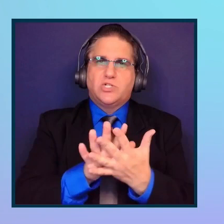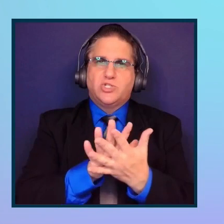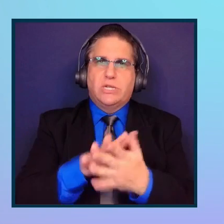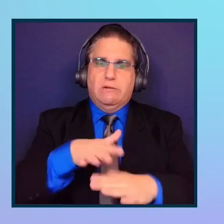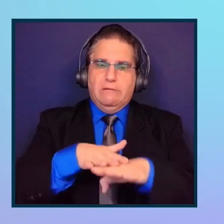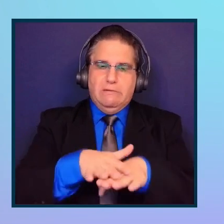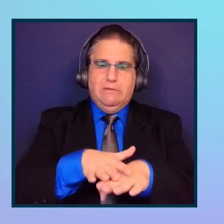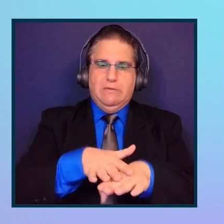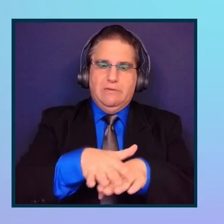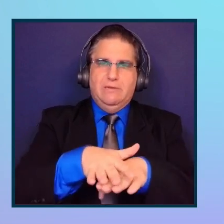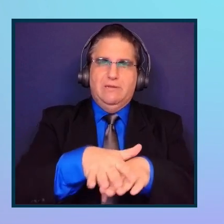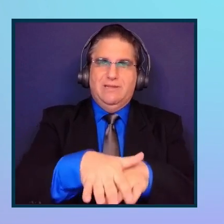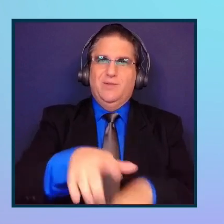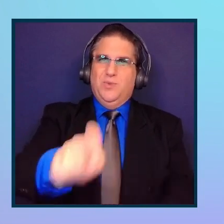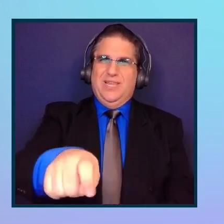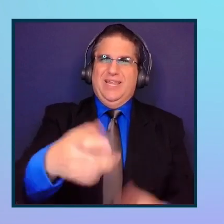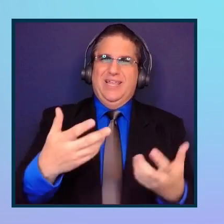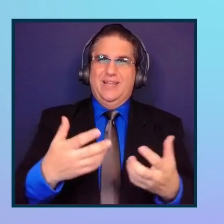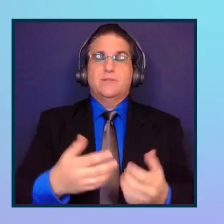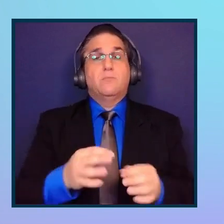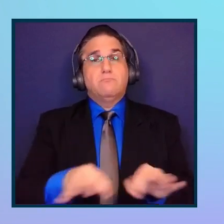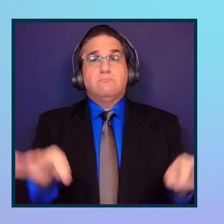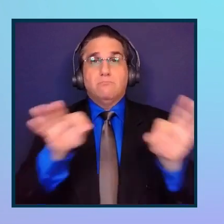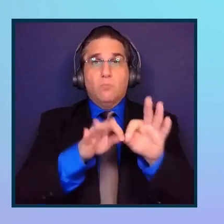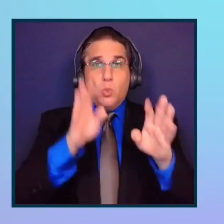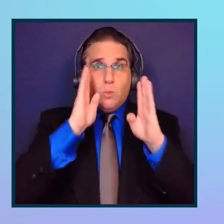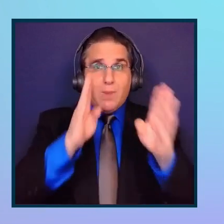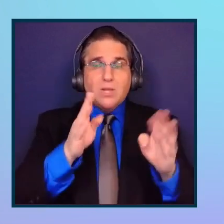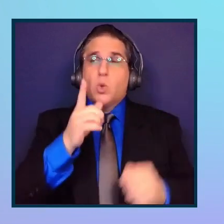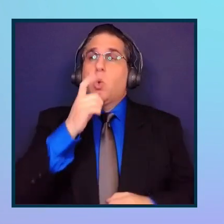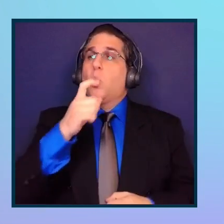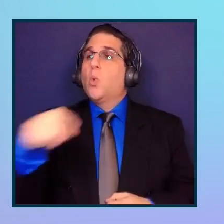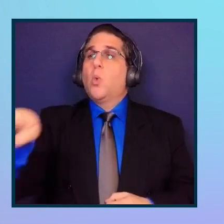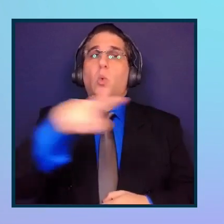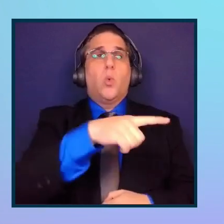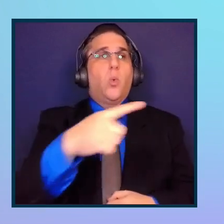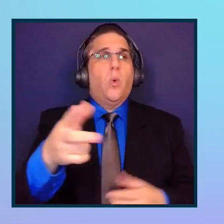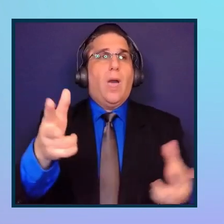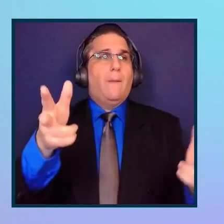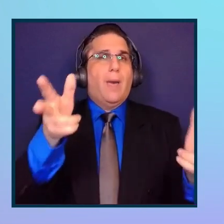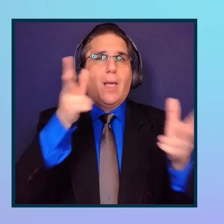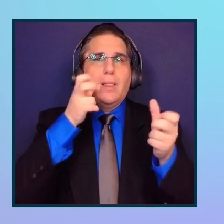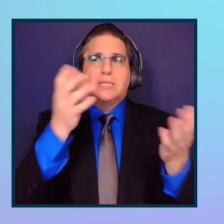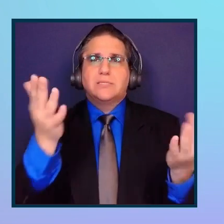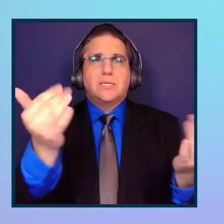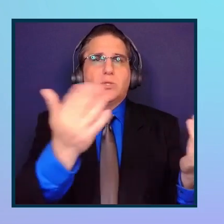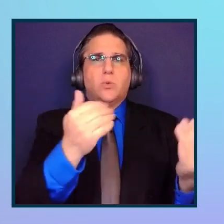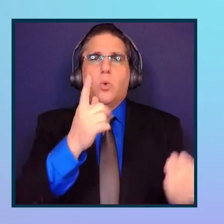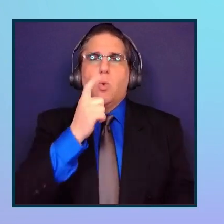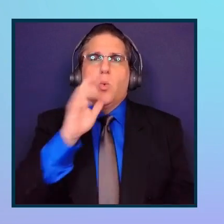which voices are you listening to? And which voices are you amplifying? And I think that, you know,